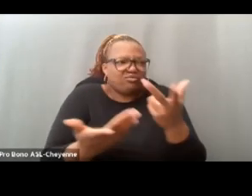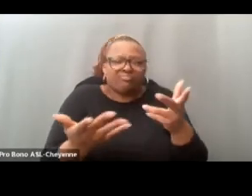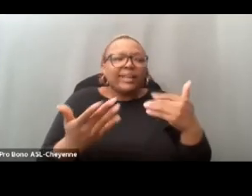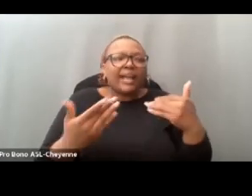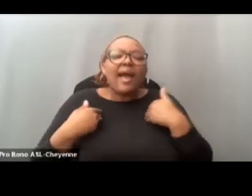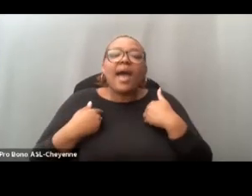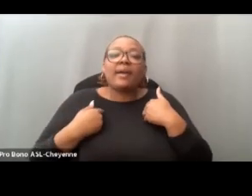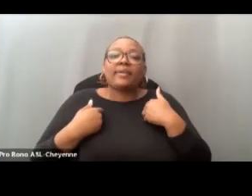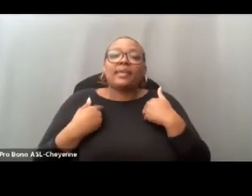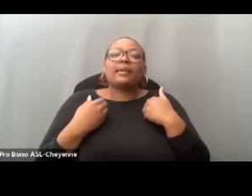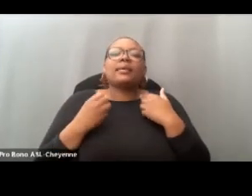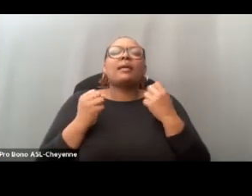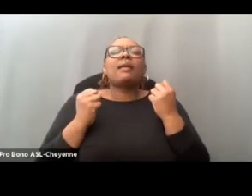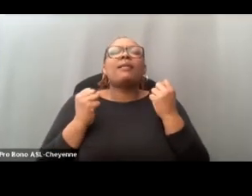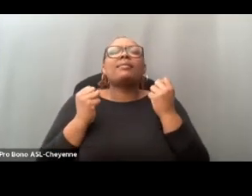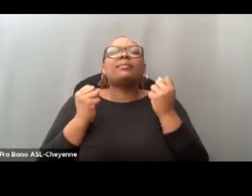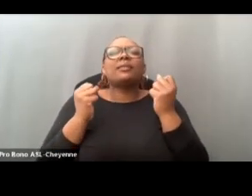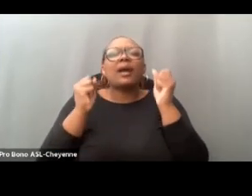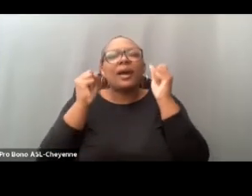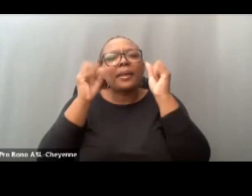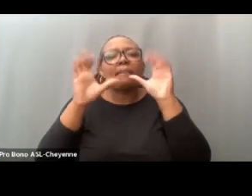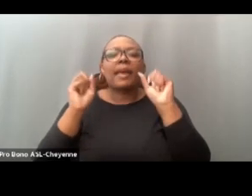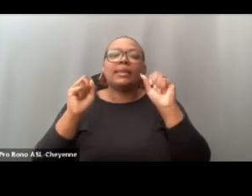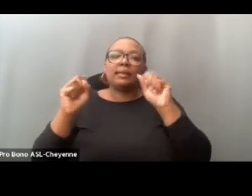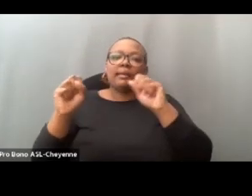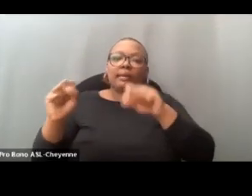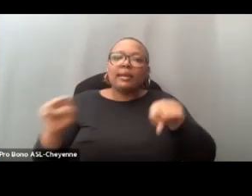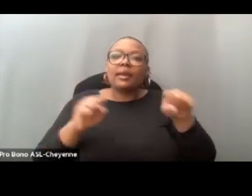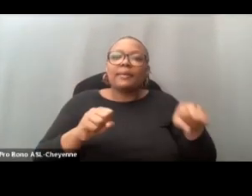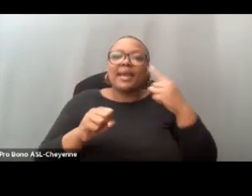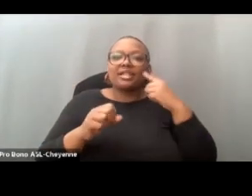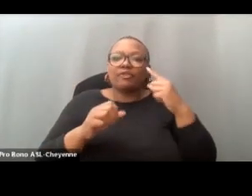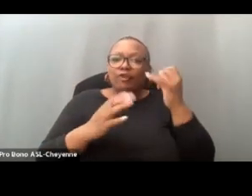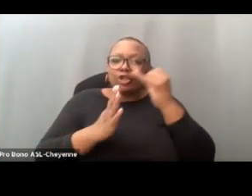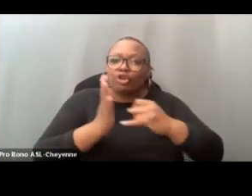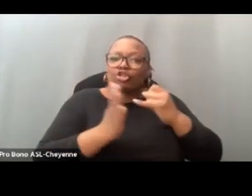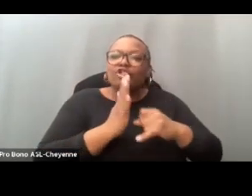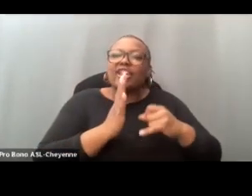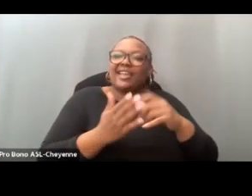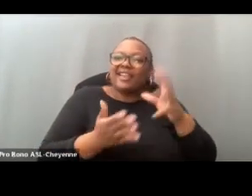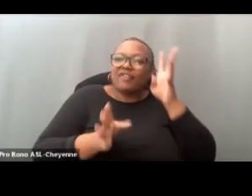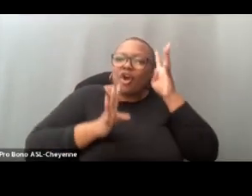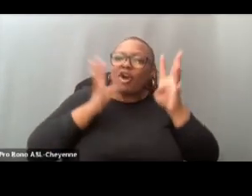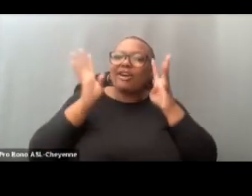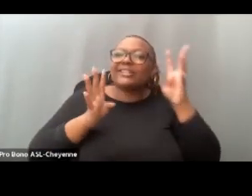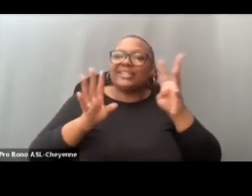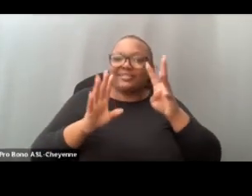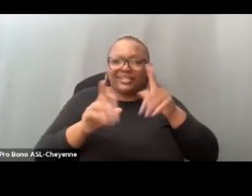such phenomenal capacity in the creative and artistic realm.